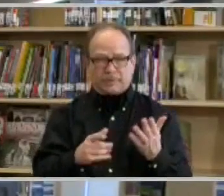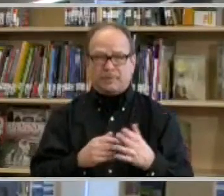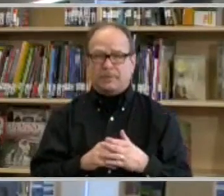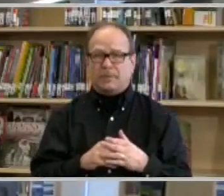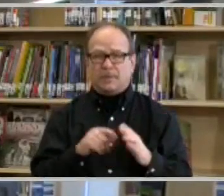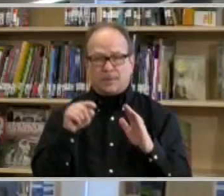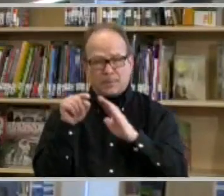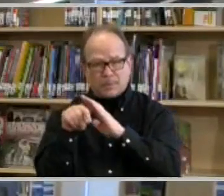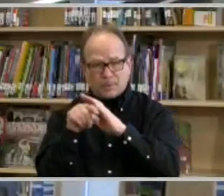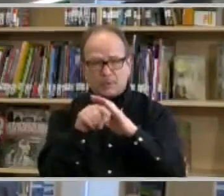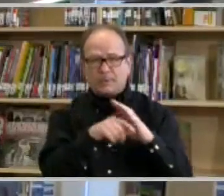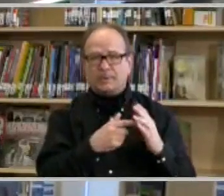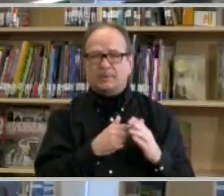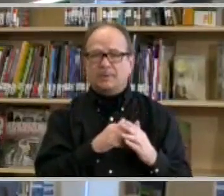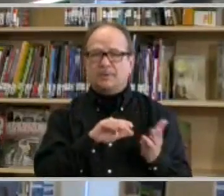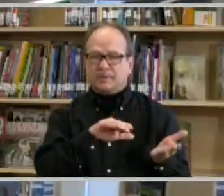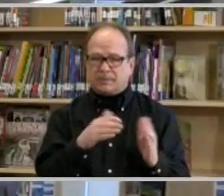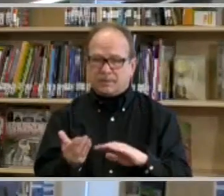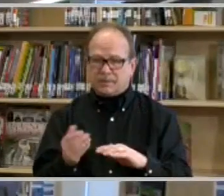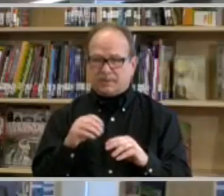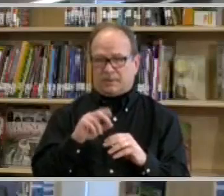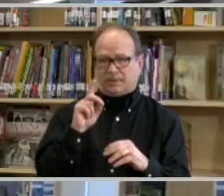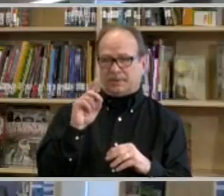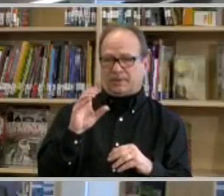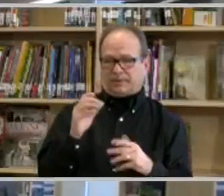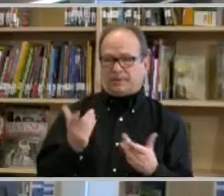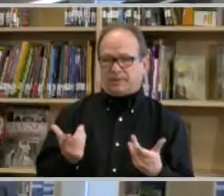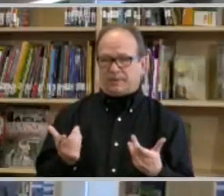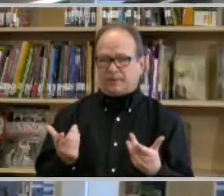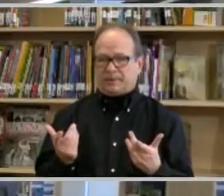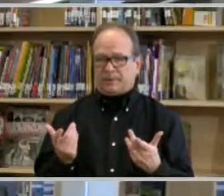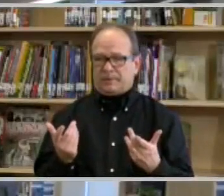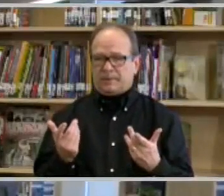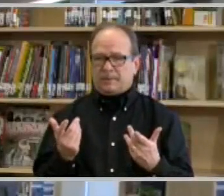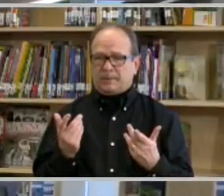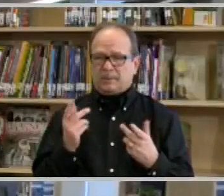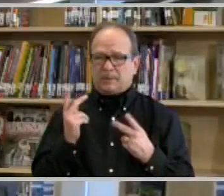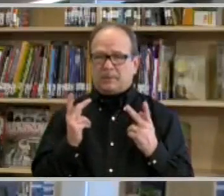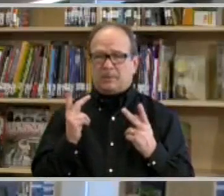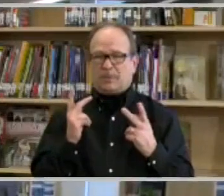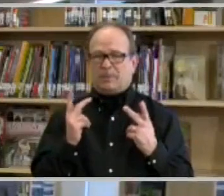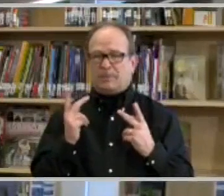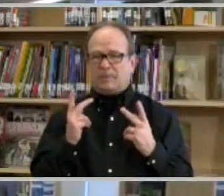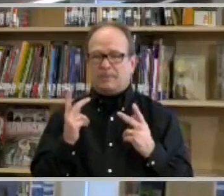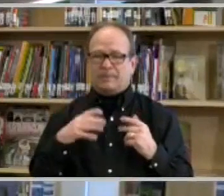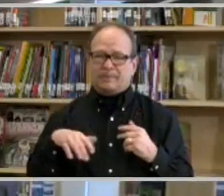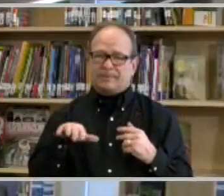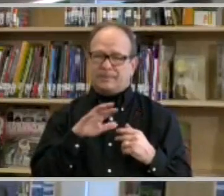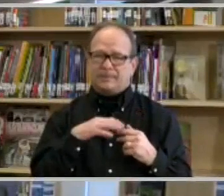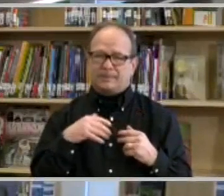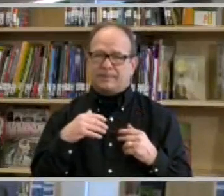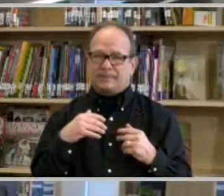INVESTIGATIONS OF THE HOMICIDES, THE DEAF IN D.C. THAT I THINK